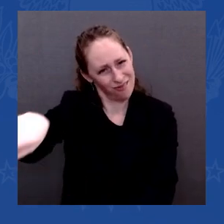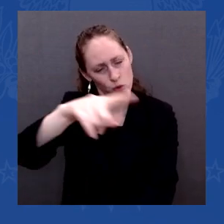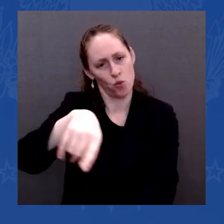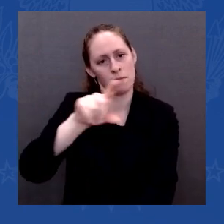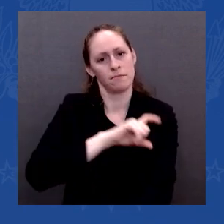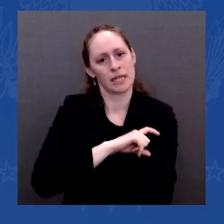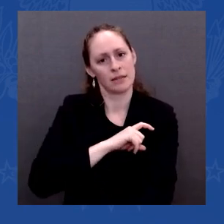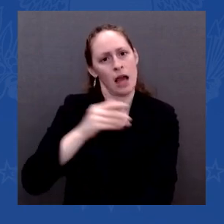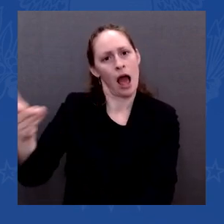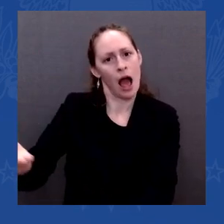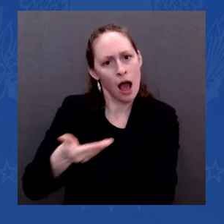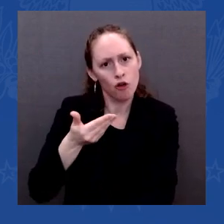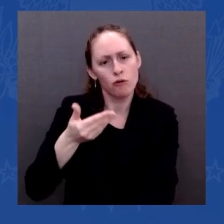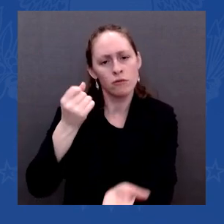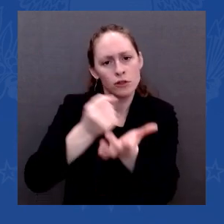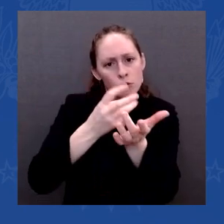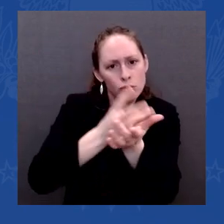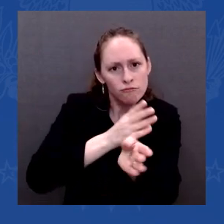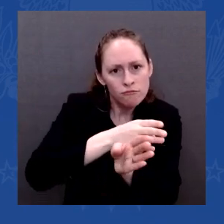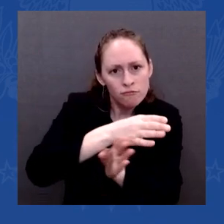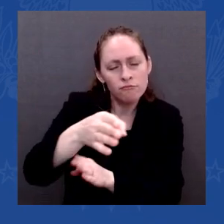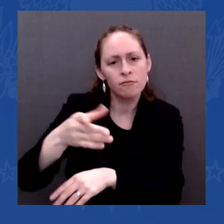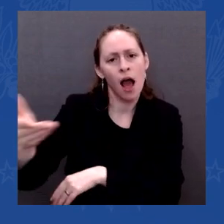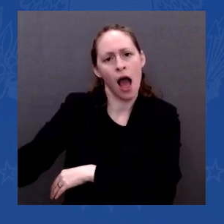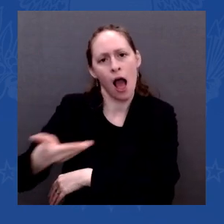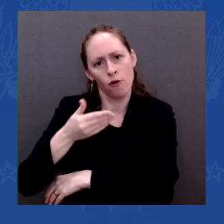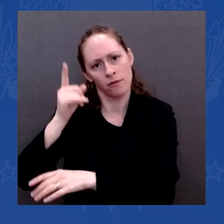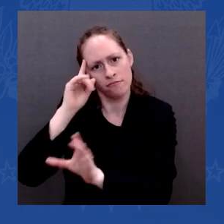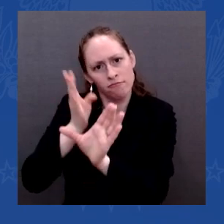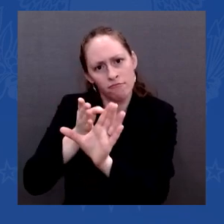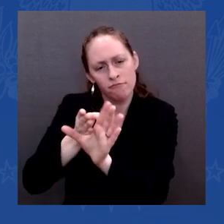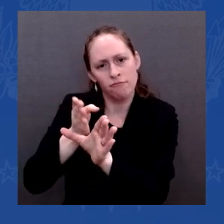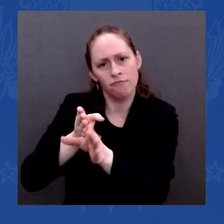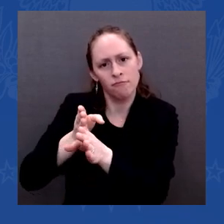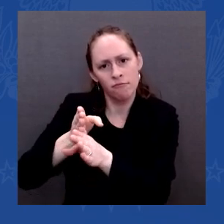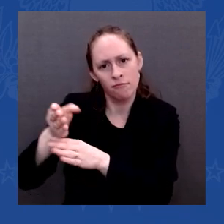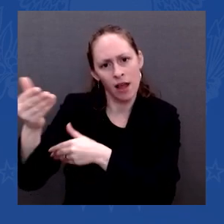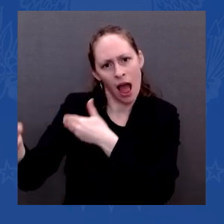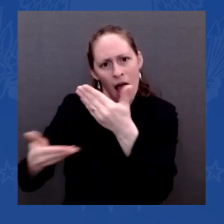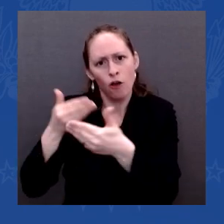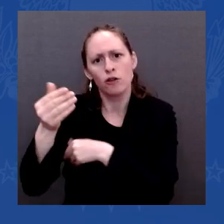like the programs the Rescue Plan is funding in Atlanta and Louisville and other cities across the country.